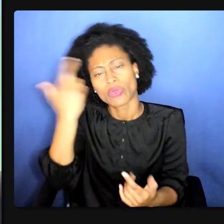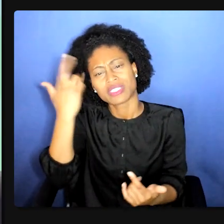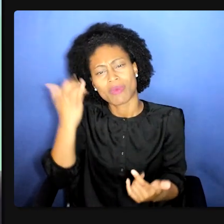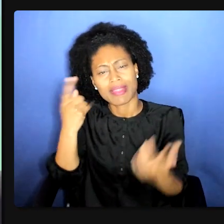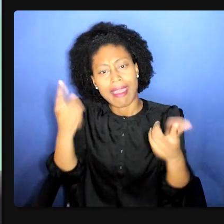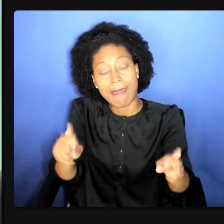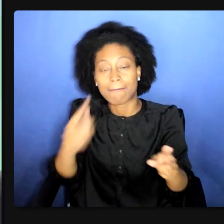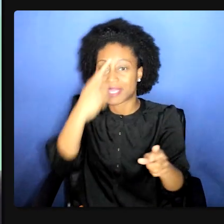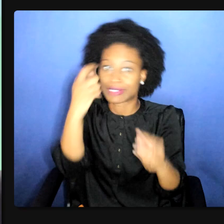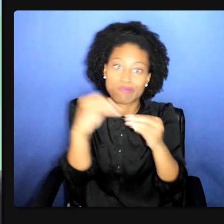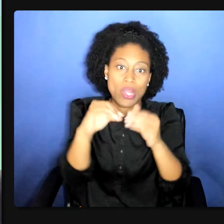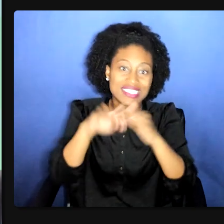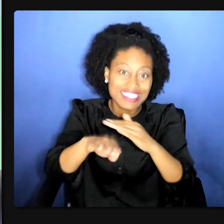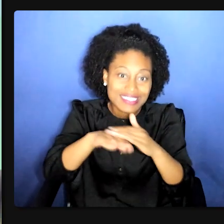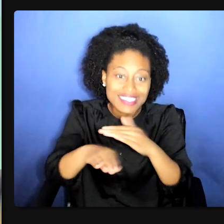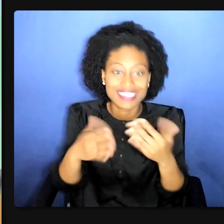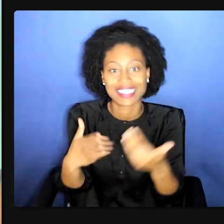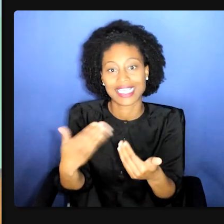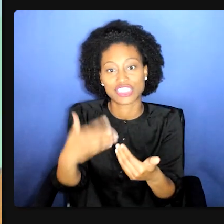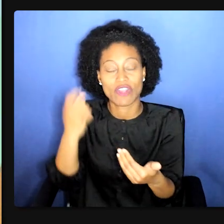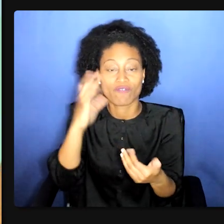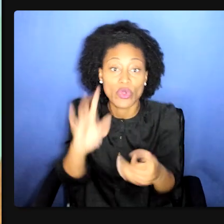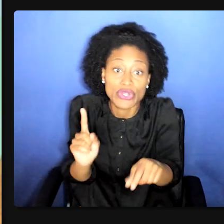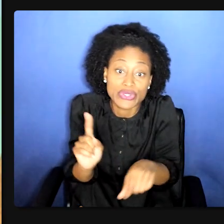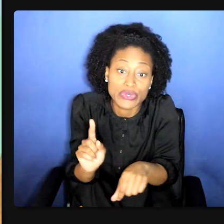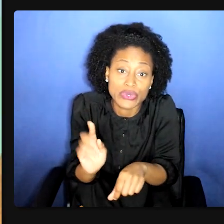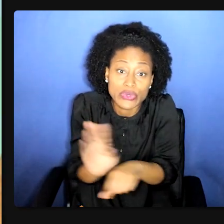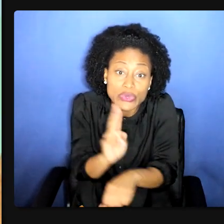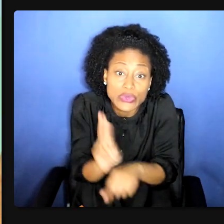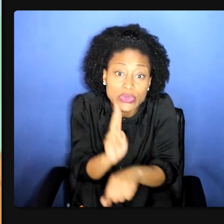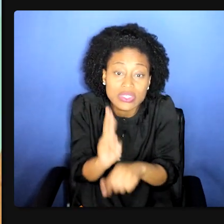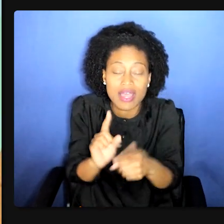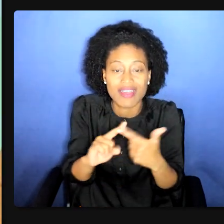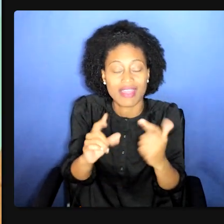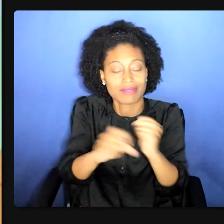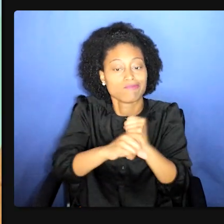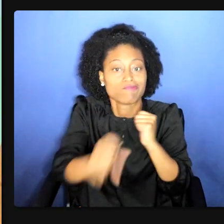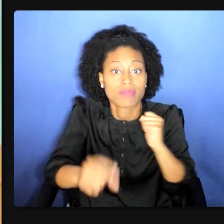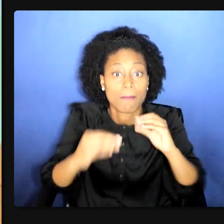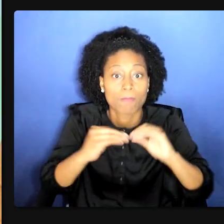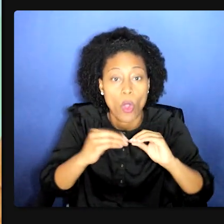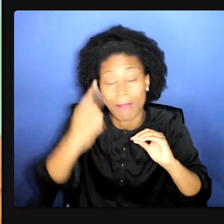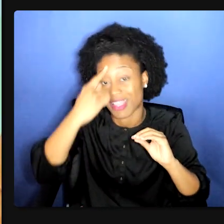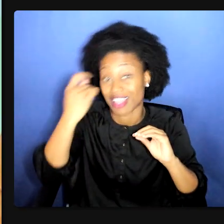a lot more accessible a lot easier for consumers to use and this extends further as we uh go into